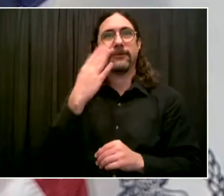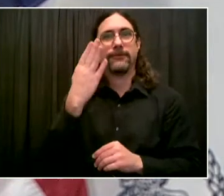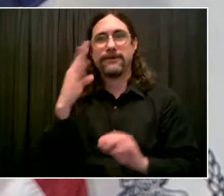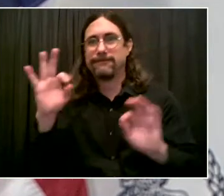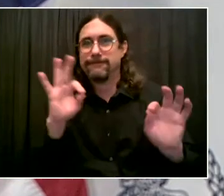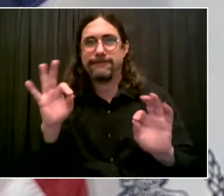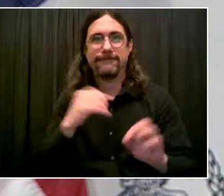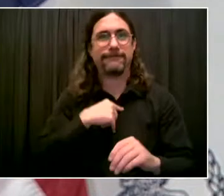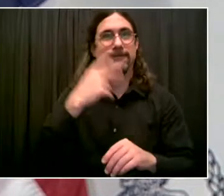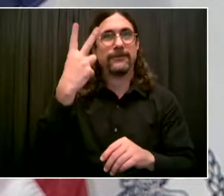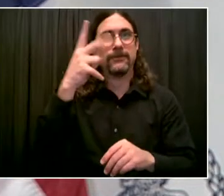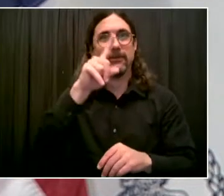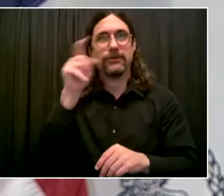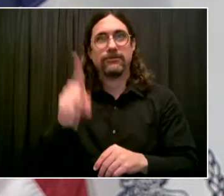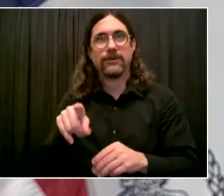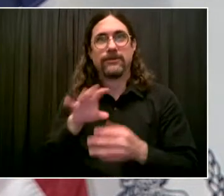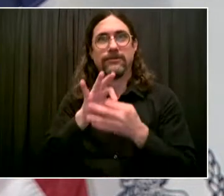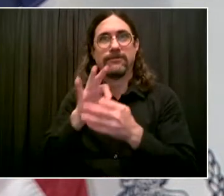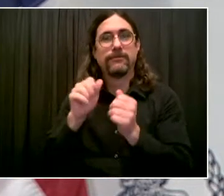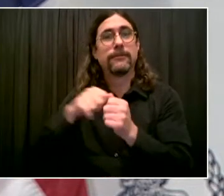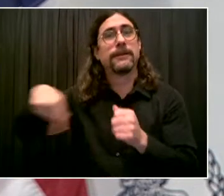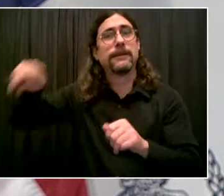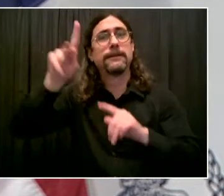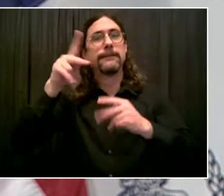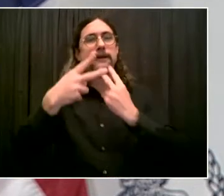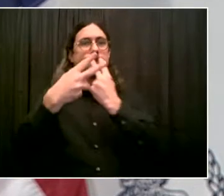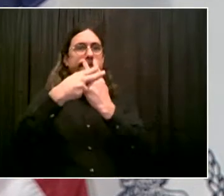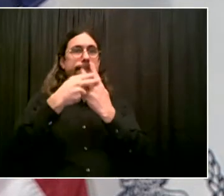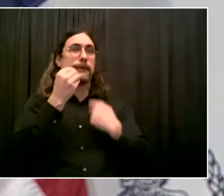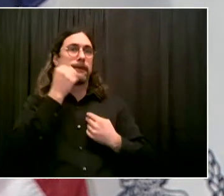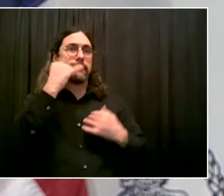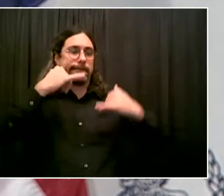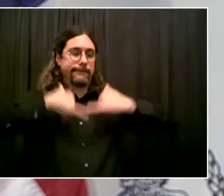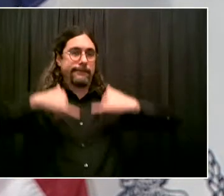YOU A LITTLE BIT